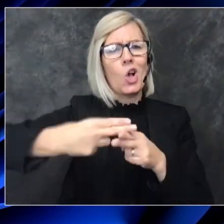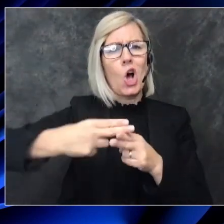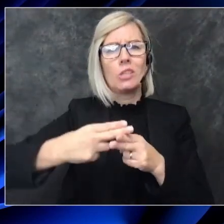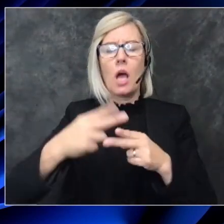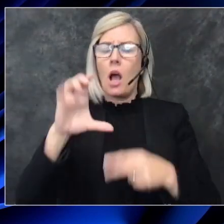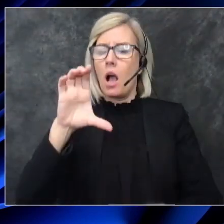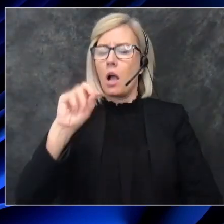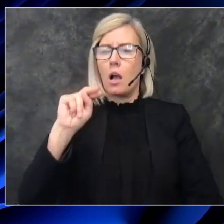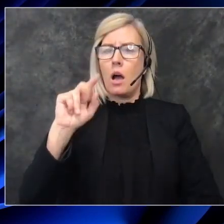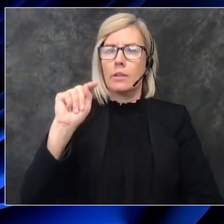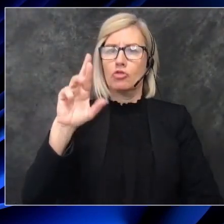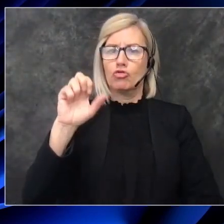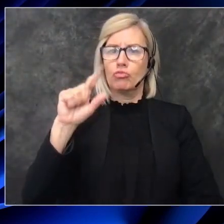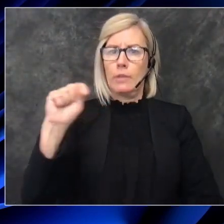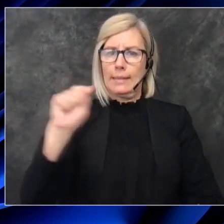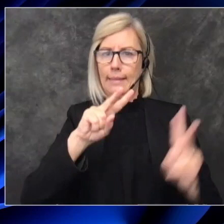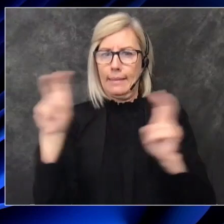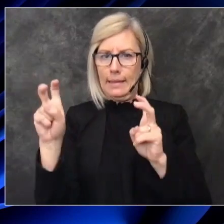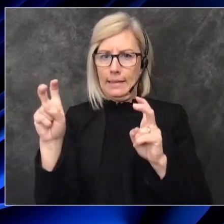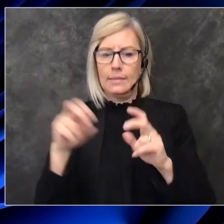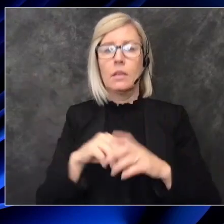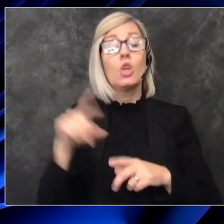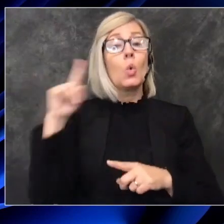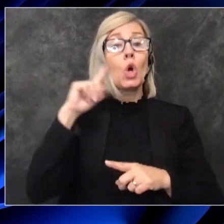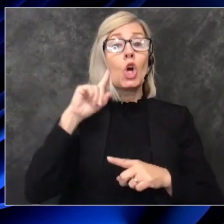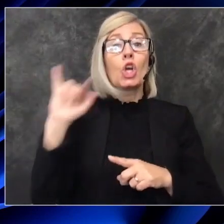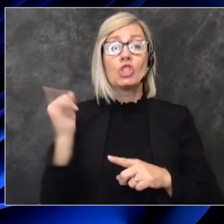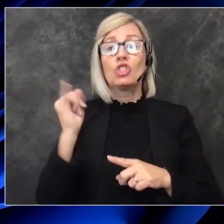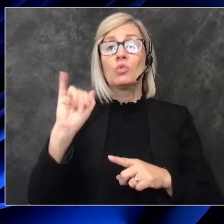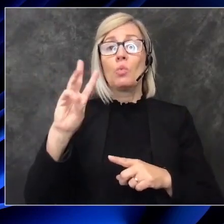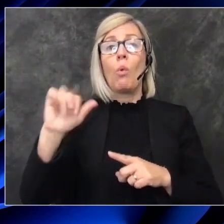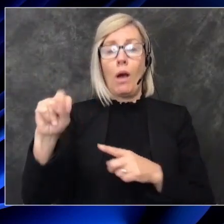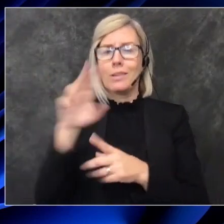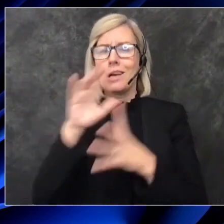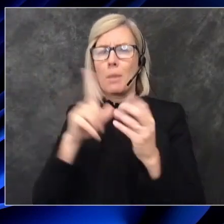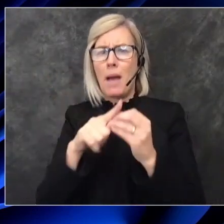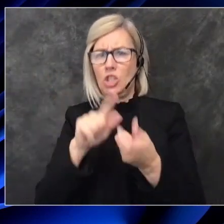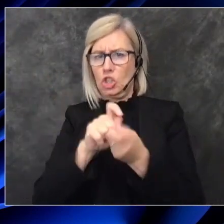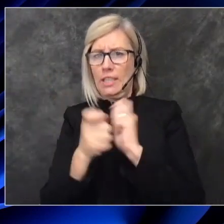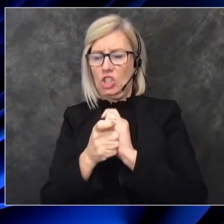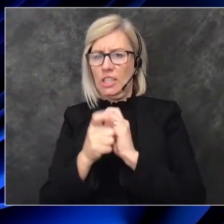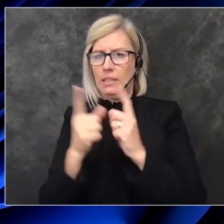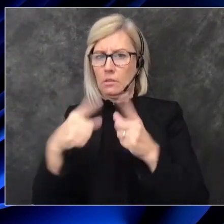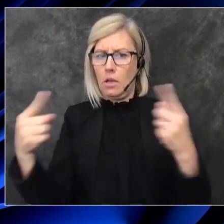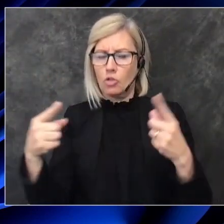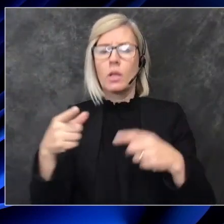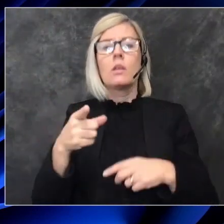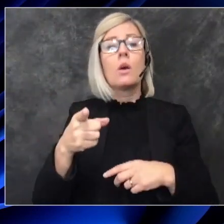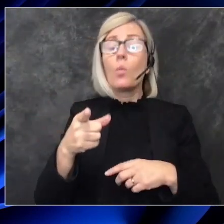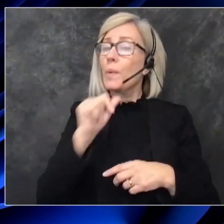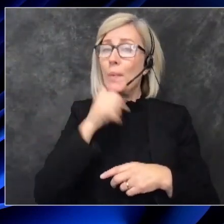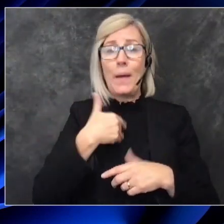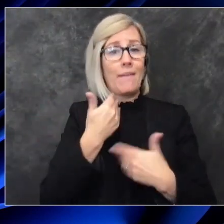You just heard Joanne talk about changing high contrast? You'll notice that we no longer have anything here that says high contrast.